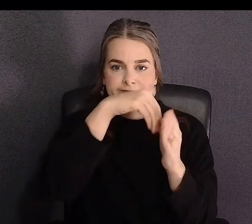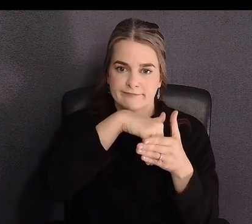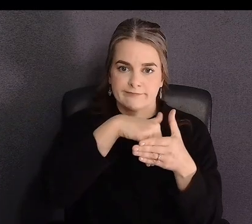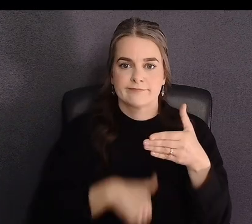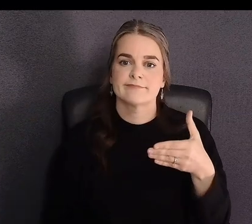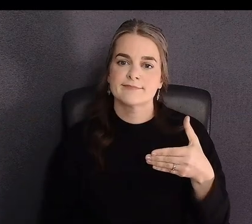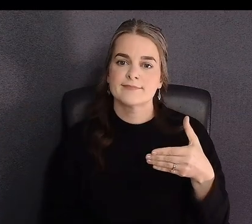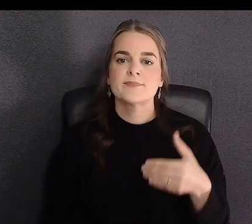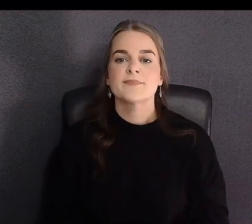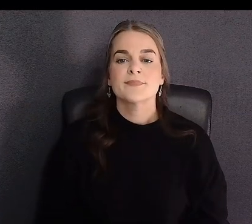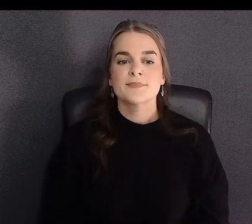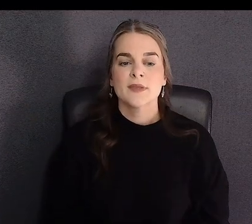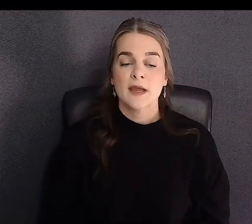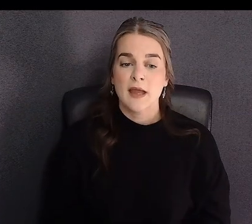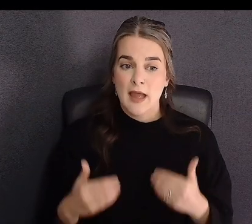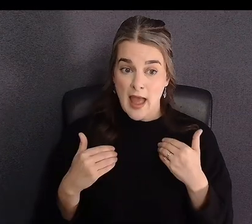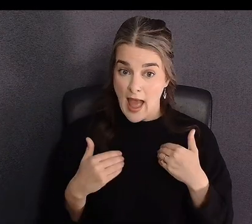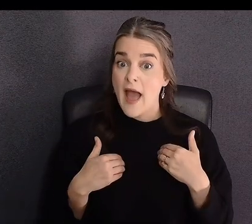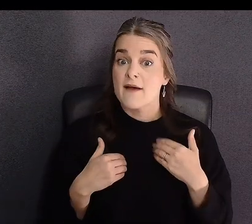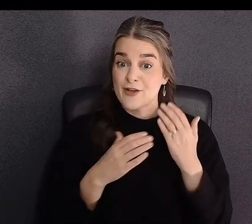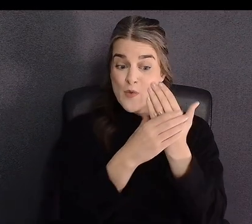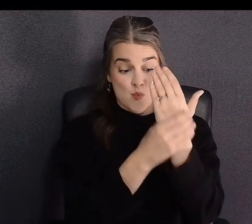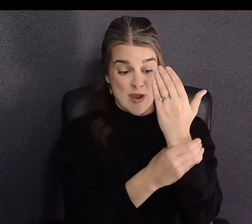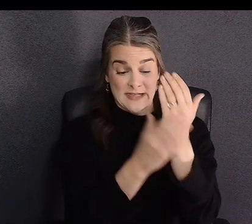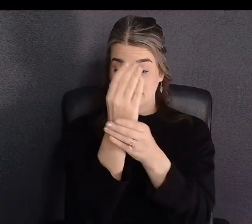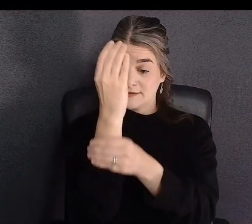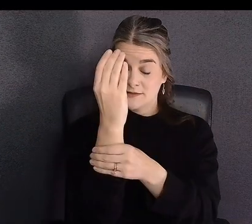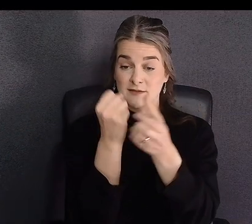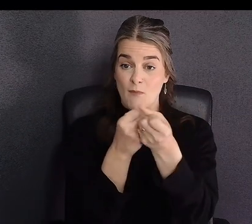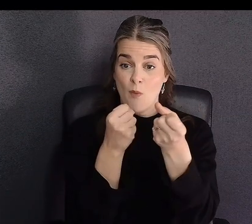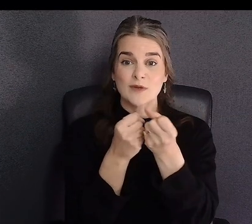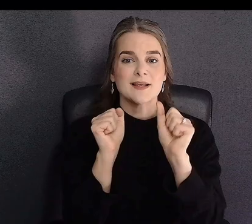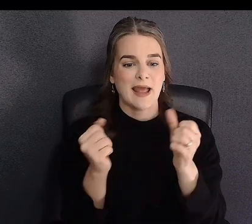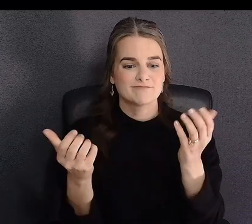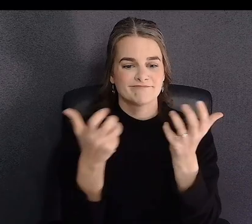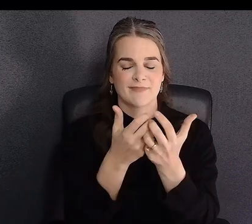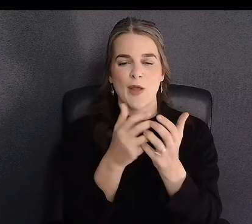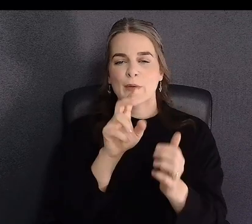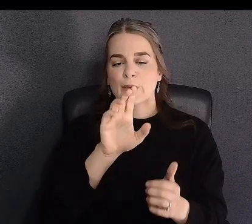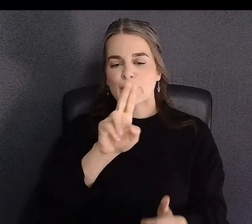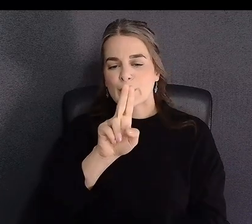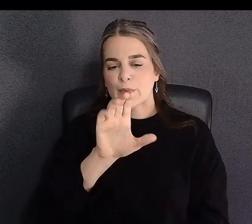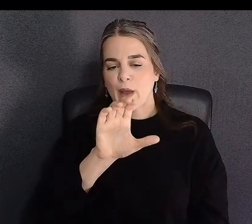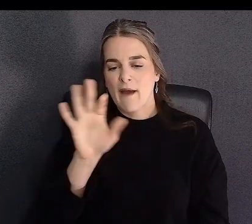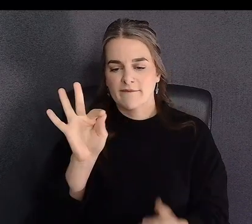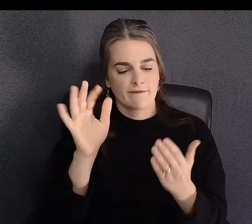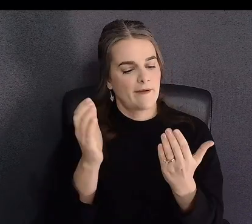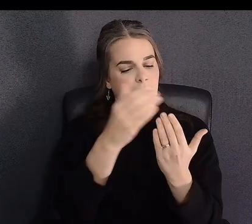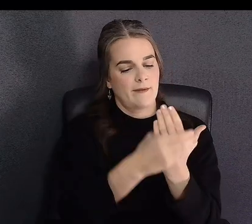We also have wrist supports. Some have U-cuffs attached, but you can also put a U-cuff over this. And it's really similar, but just gives